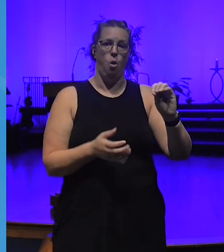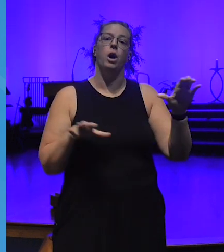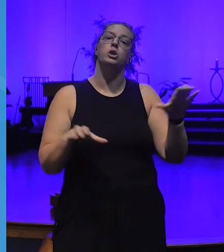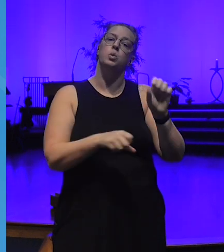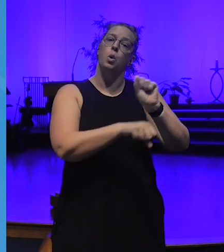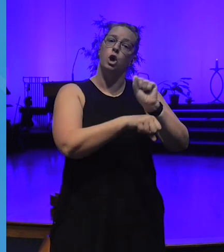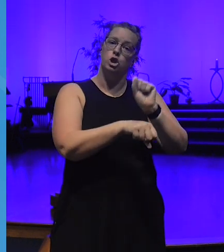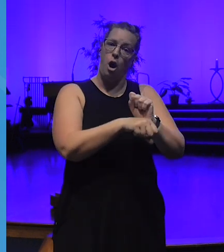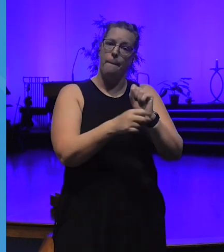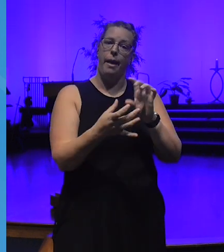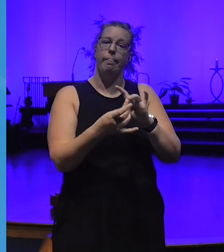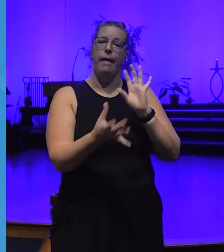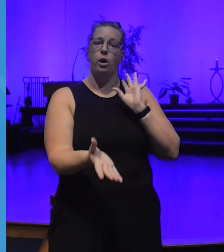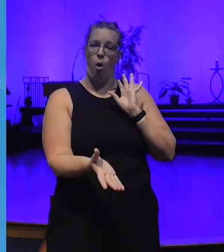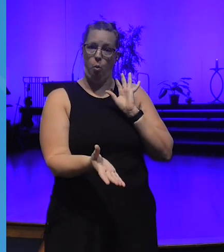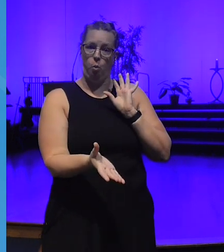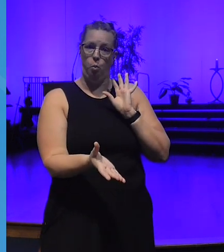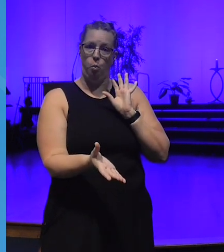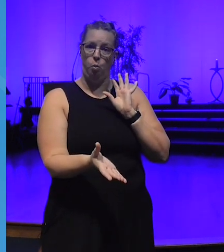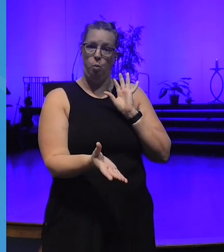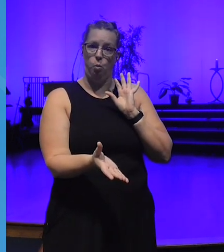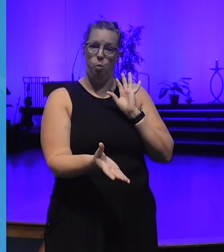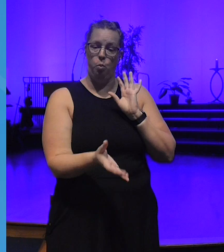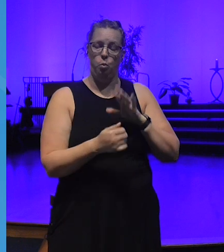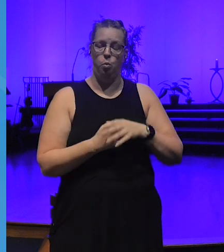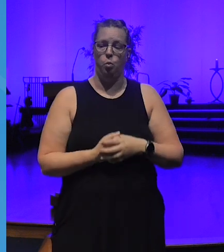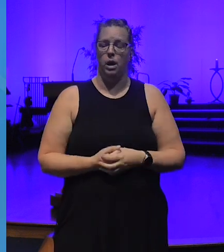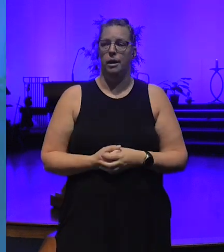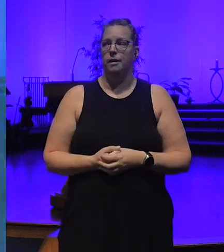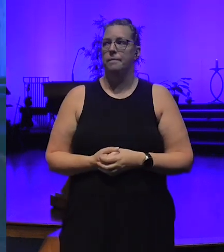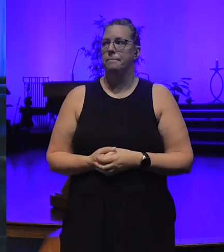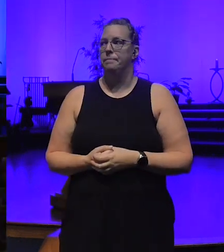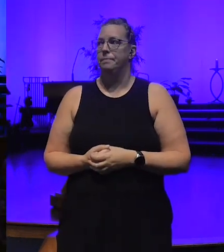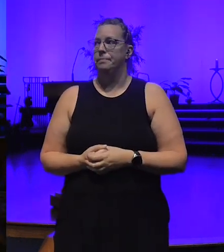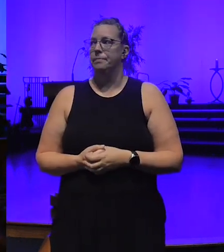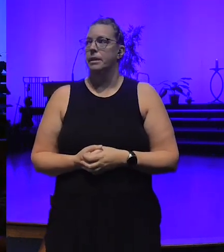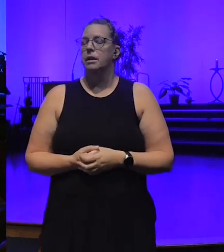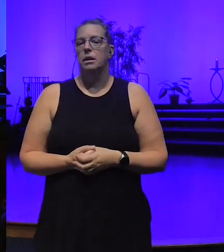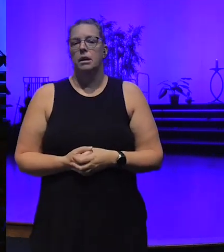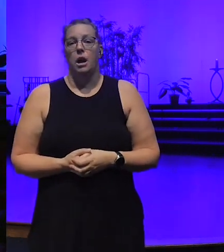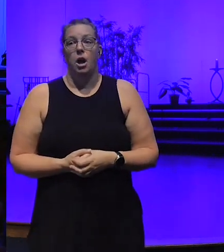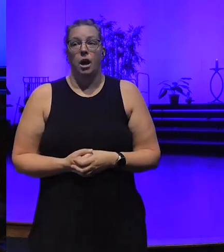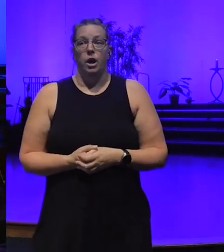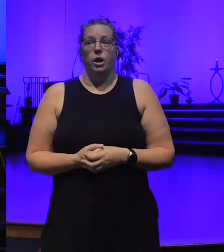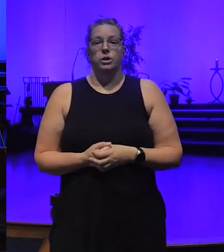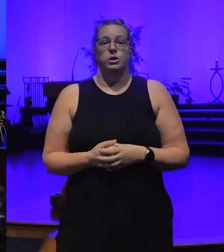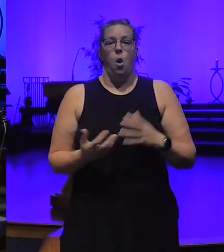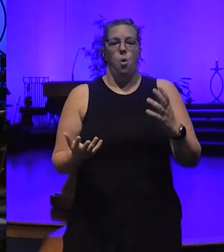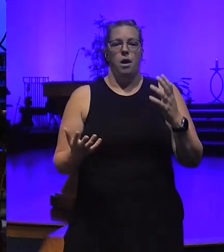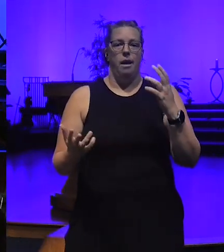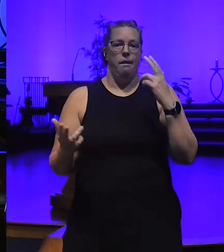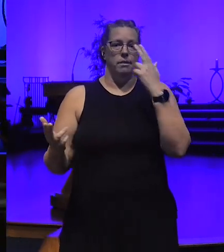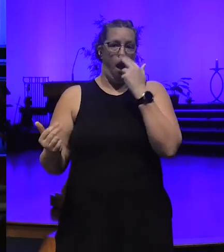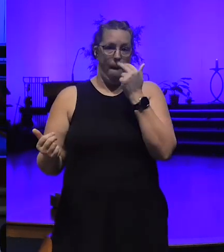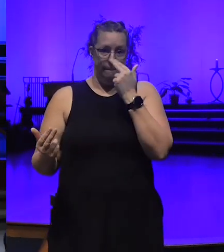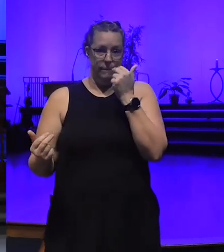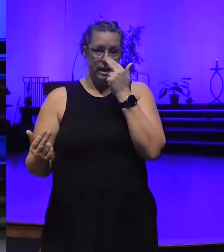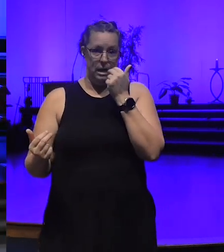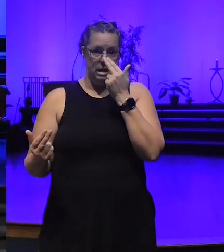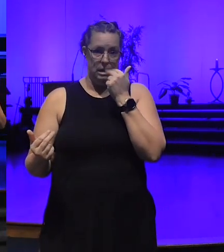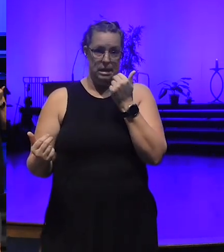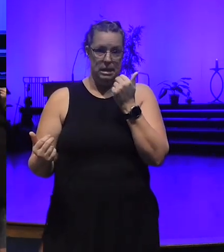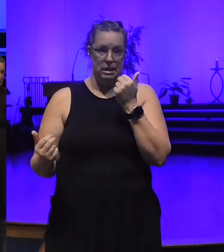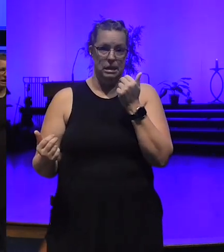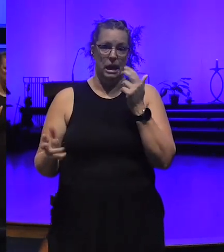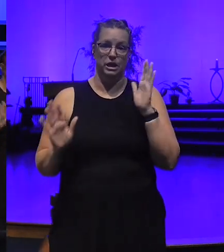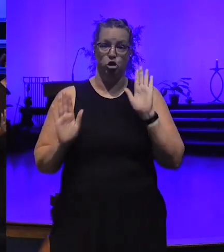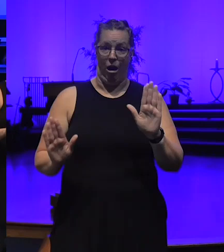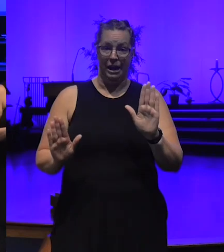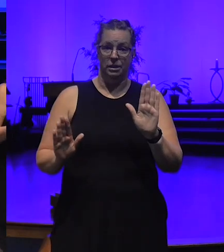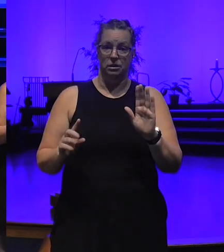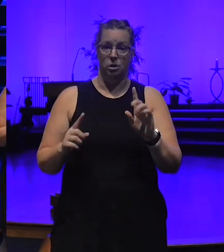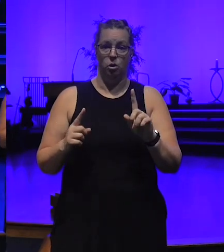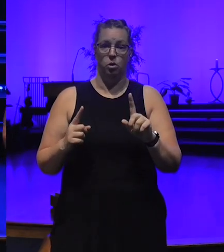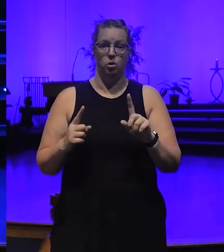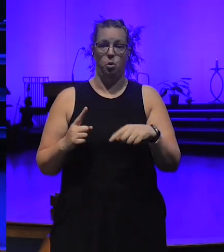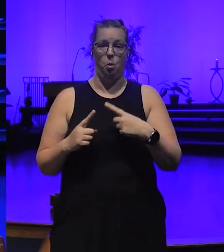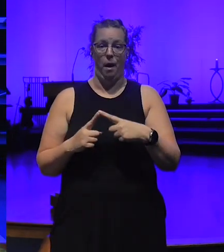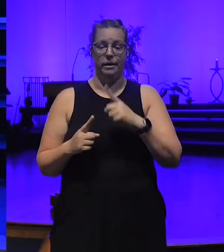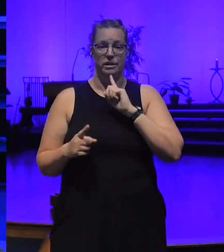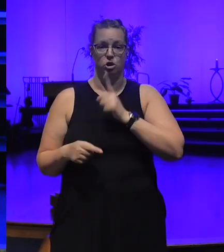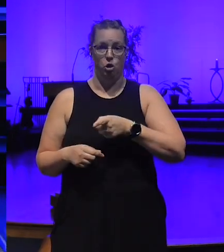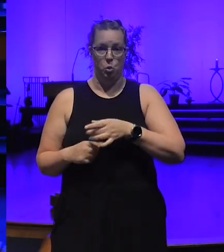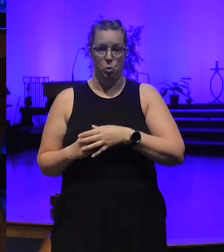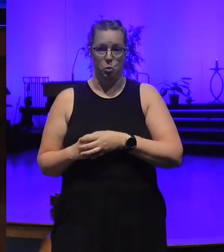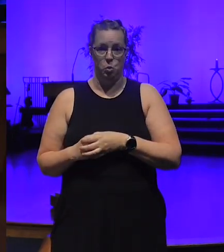go the great thing about comedy is when it's true right that what can make it so funny is